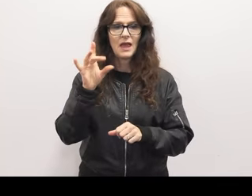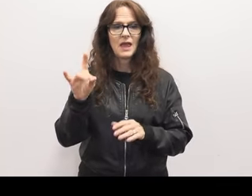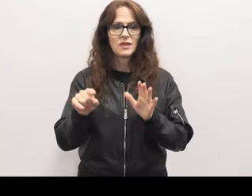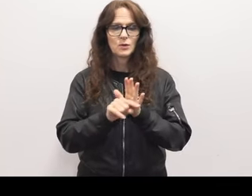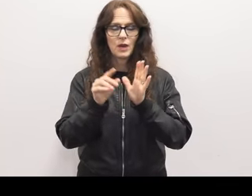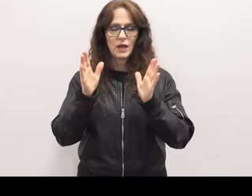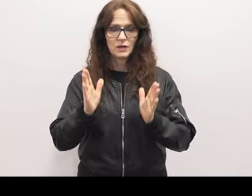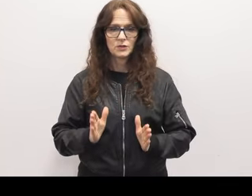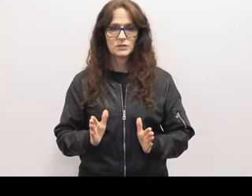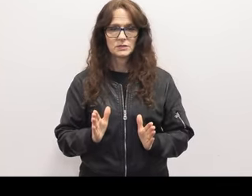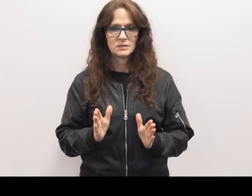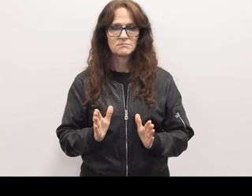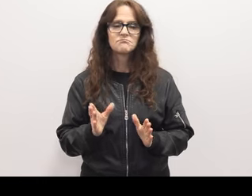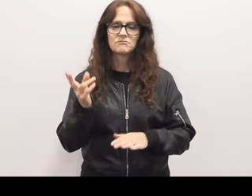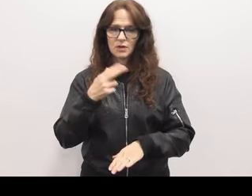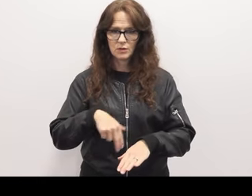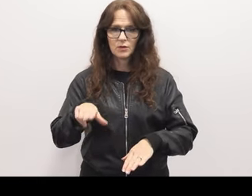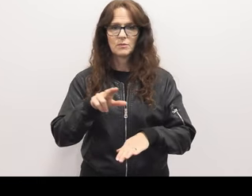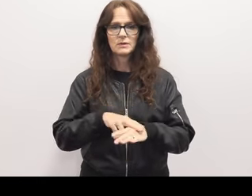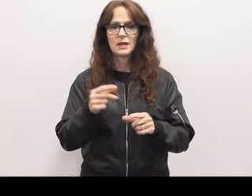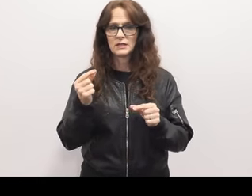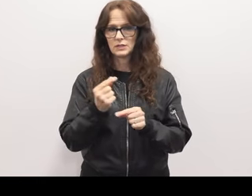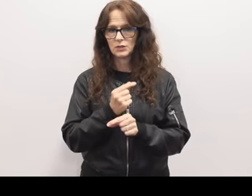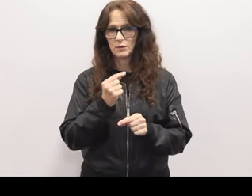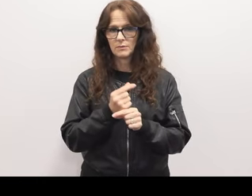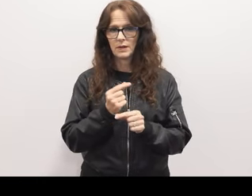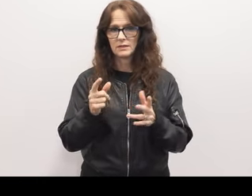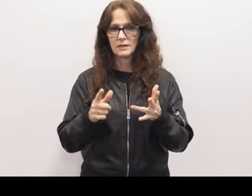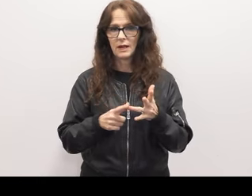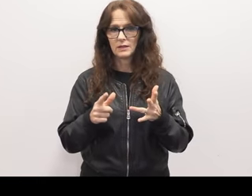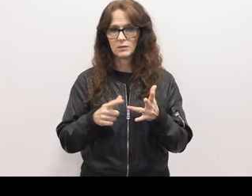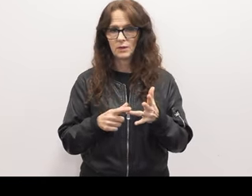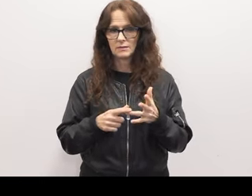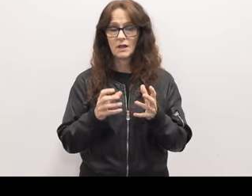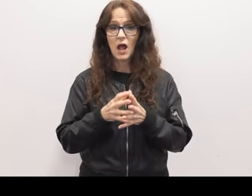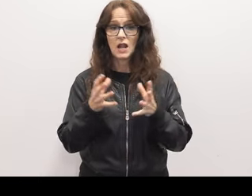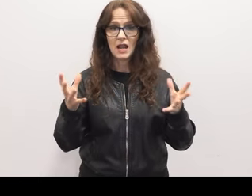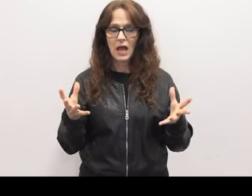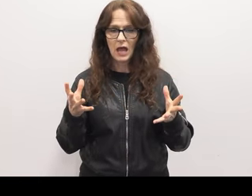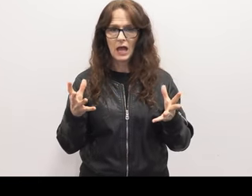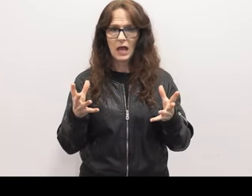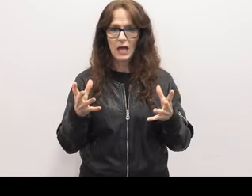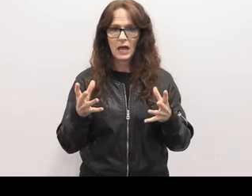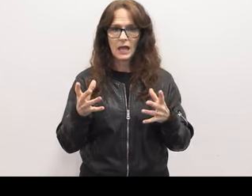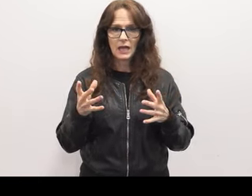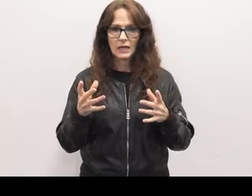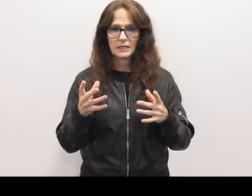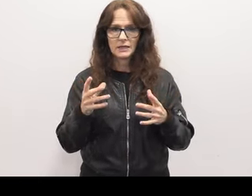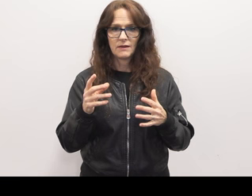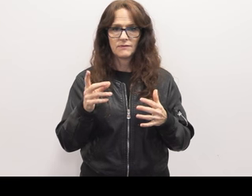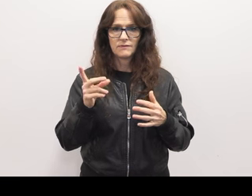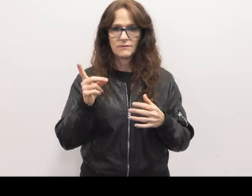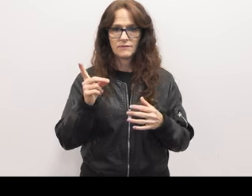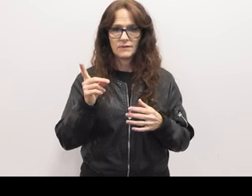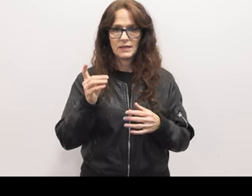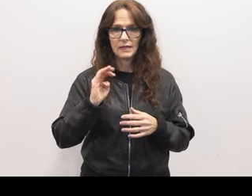typically take geometry as ninth graders. So there's a lot of detail behind the way that this goal